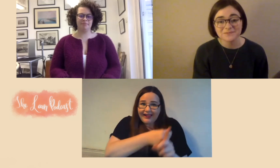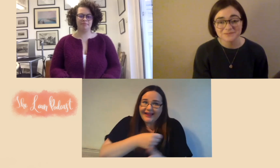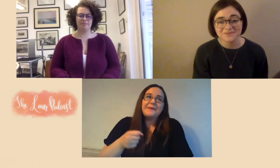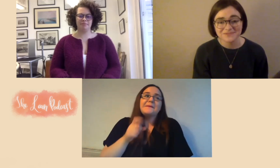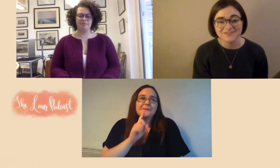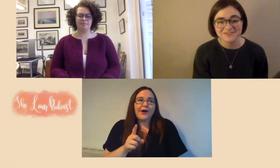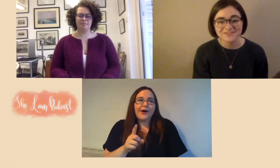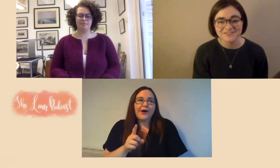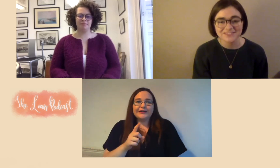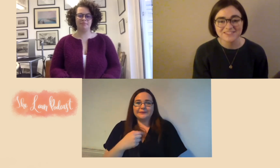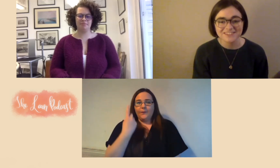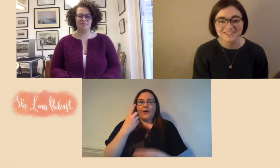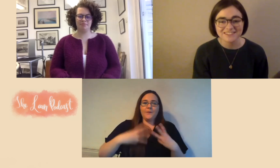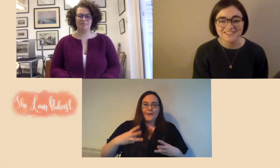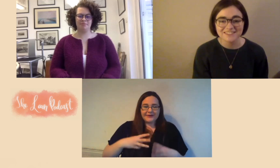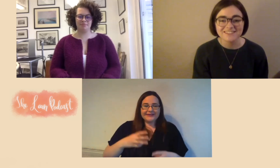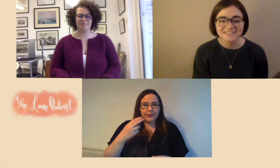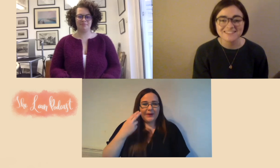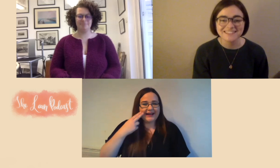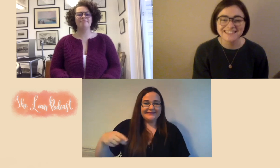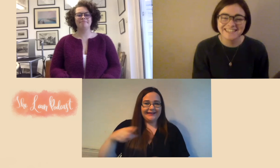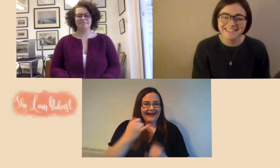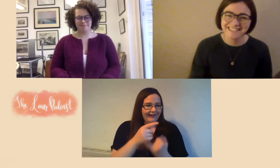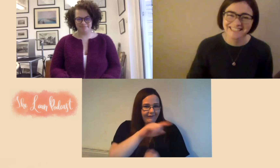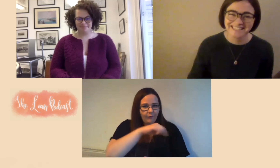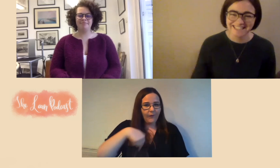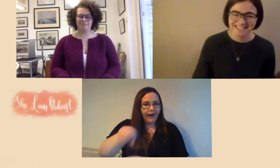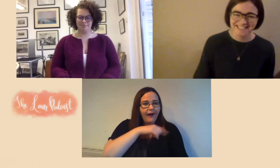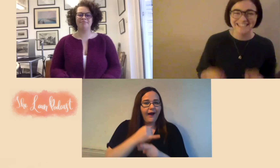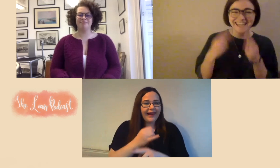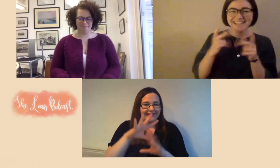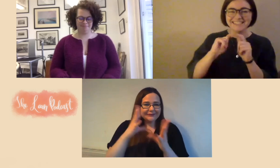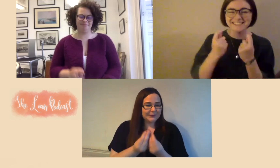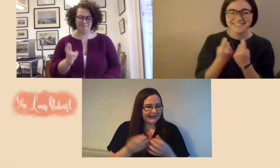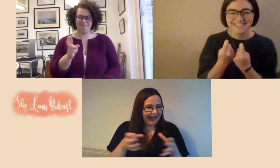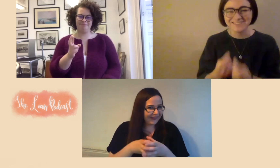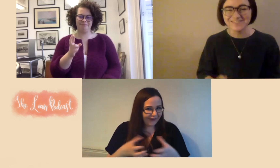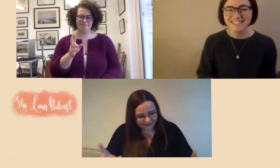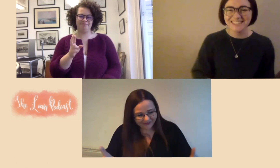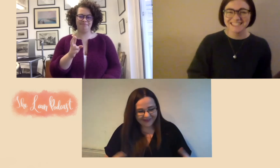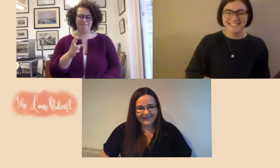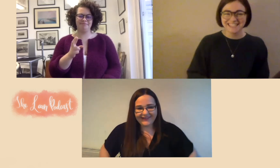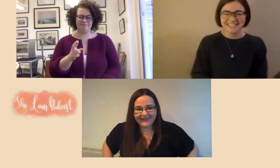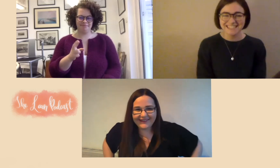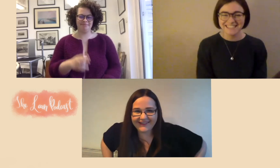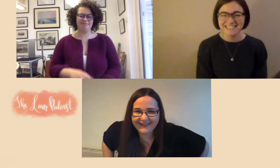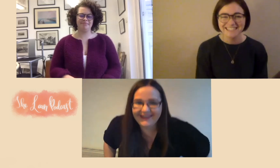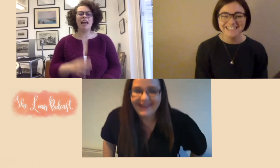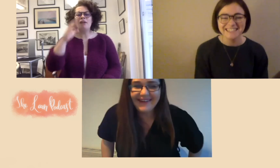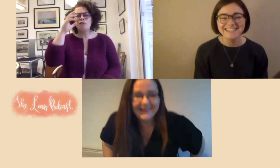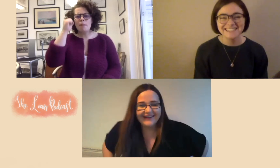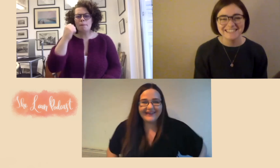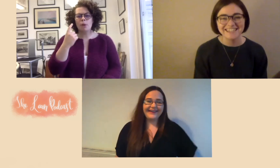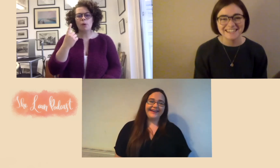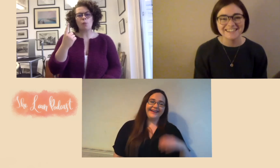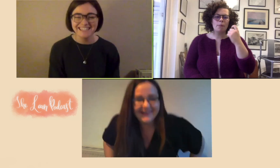It's a heavy load to bear of us. I suppose we definitely need to raise more awareness and educate a lot of these organizations.